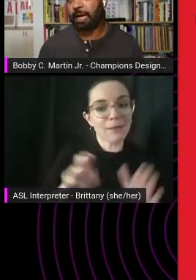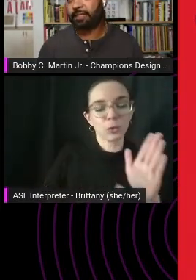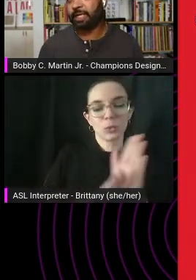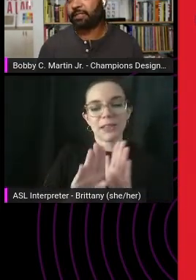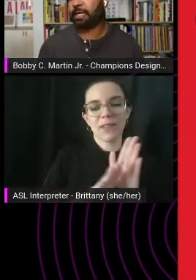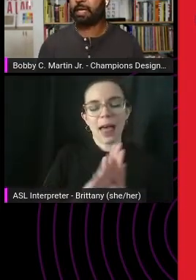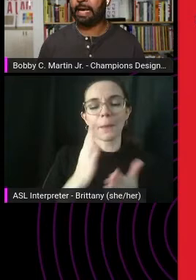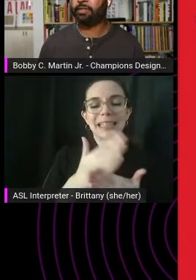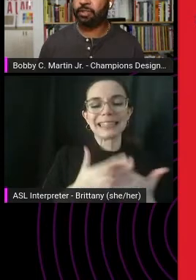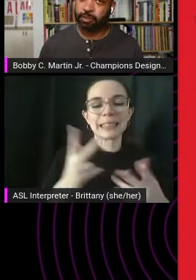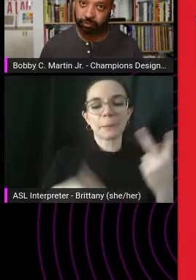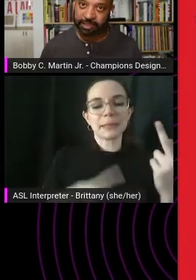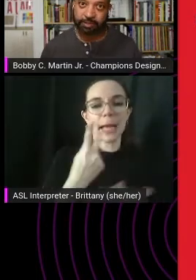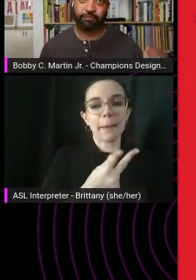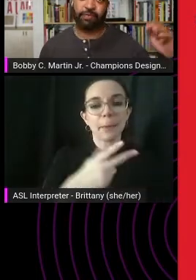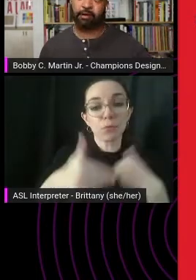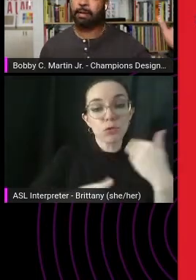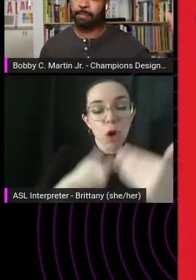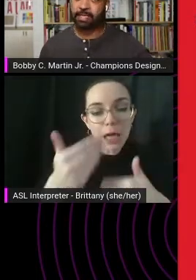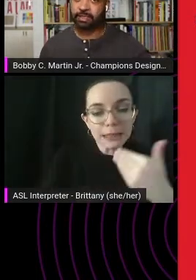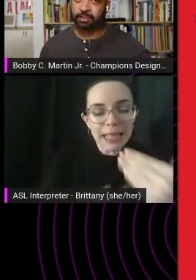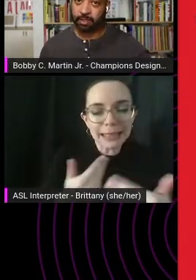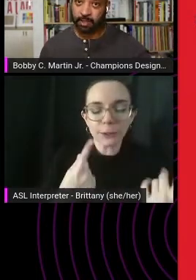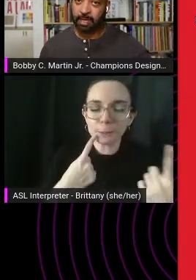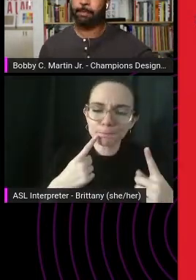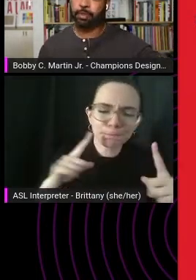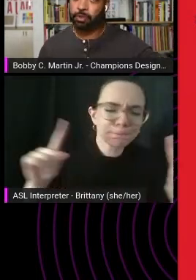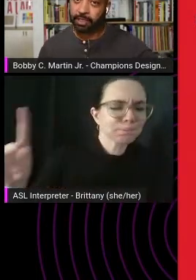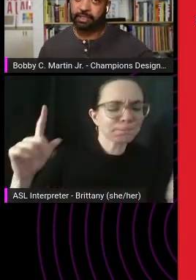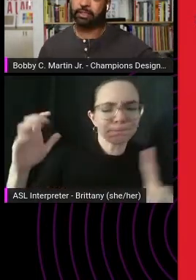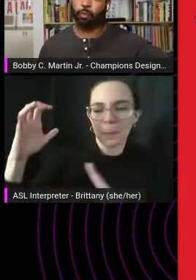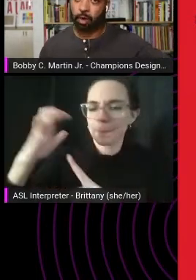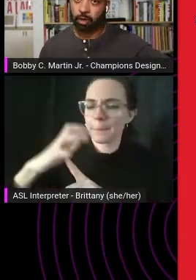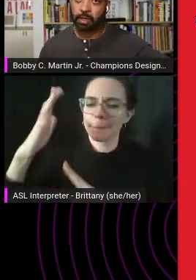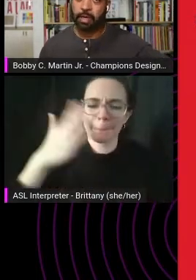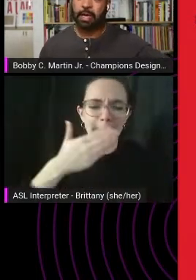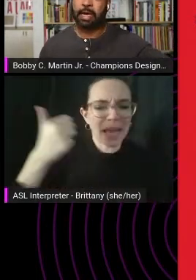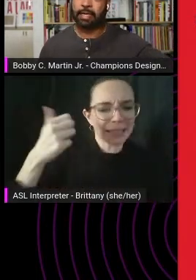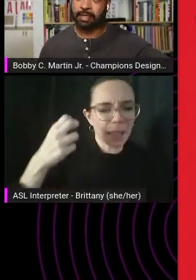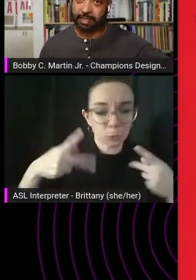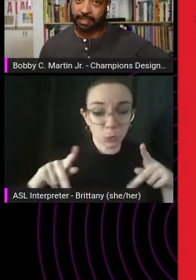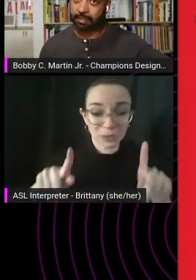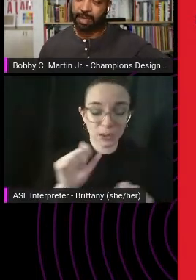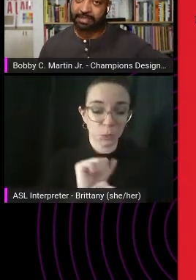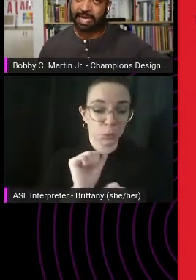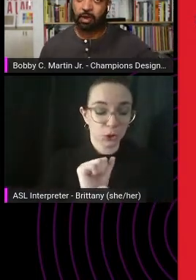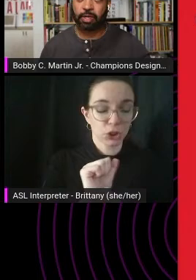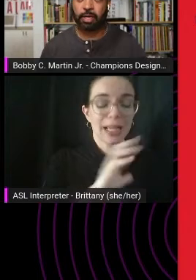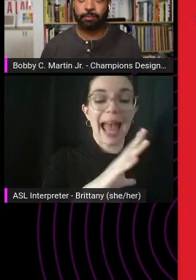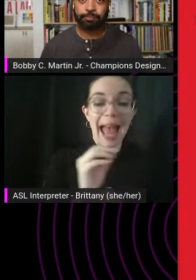process that allows us to reach the very best opportunities and work and to get the best outcome